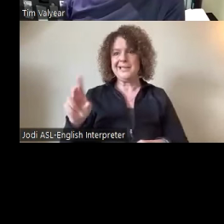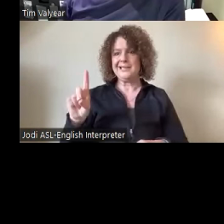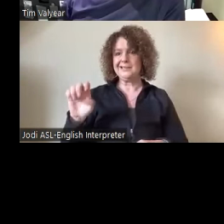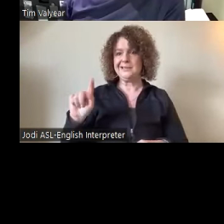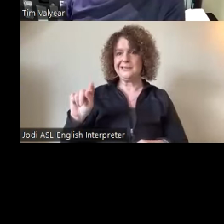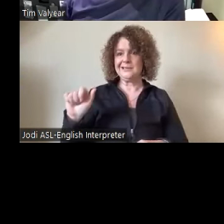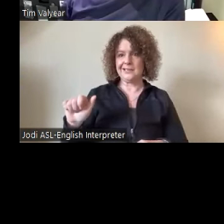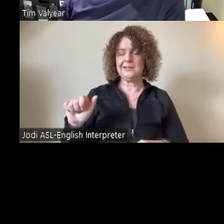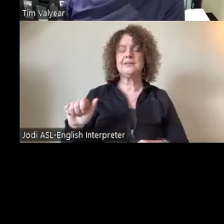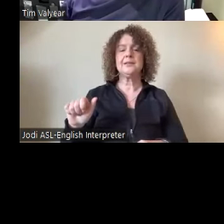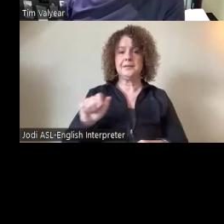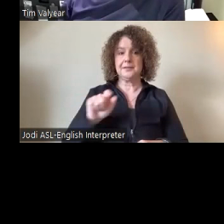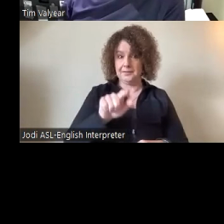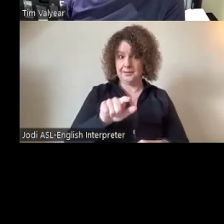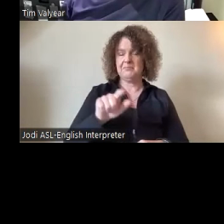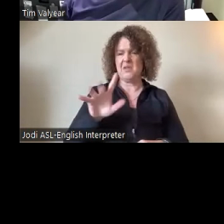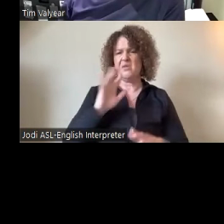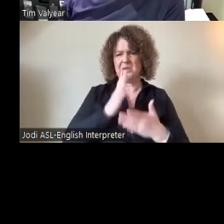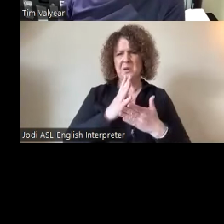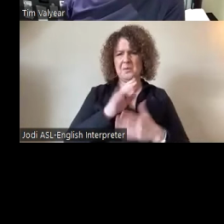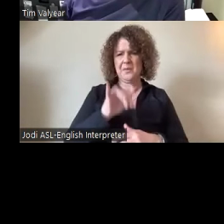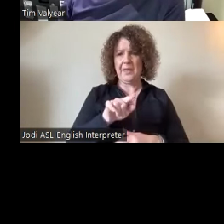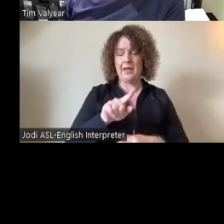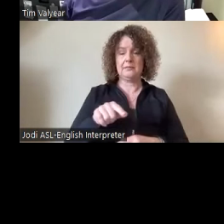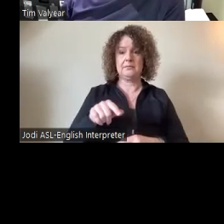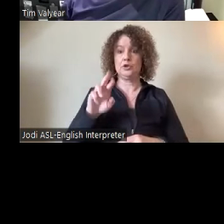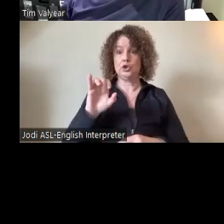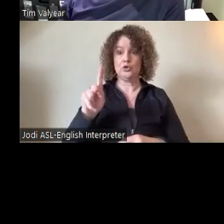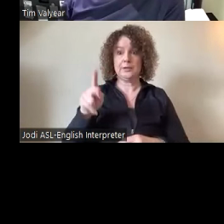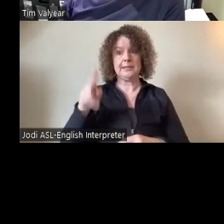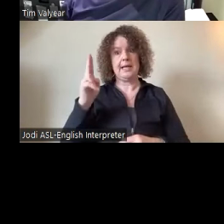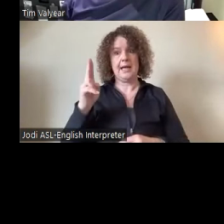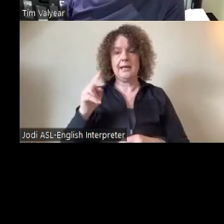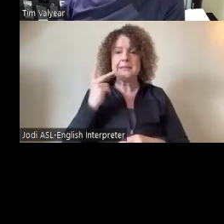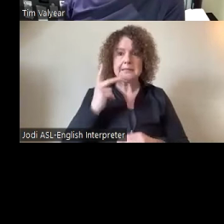Next. Modeling studies estimate that Omicron is more